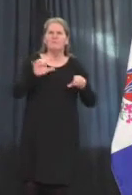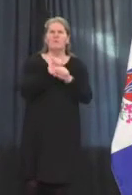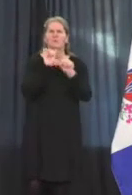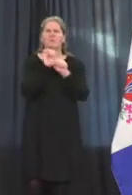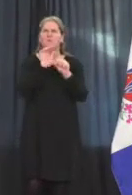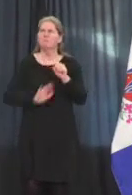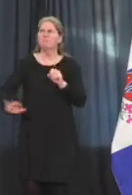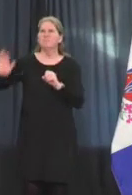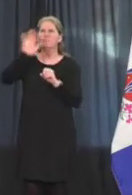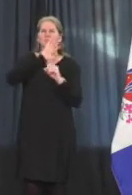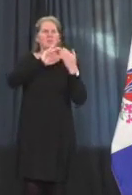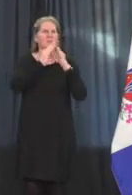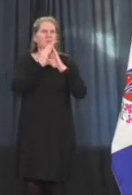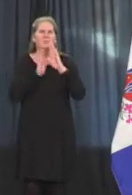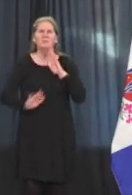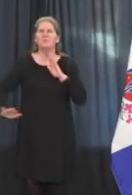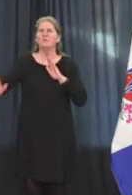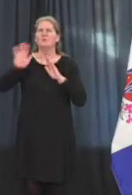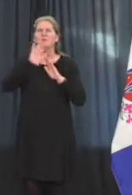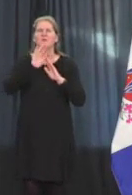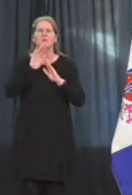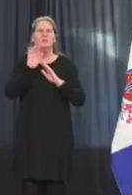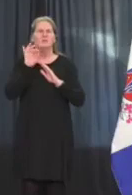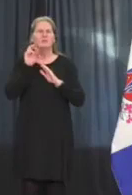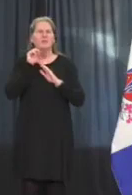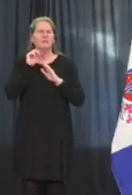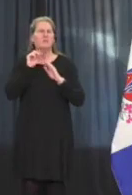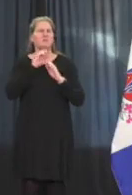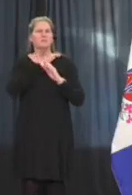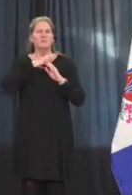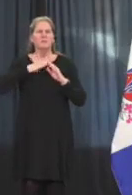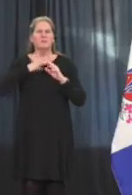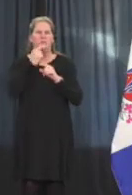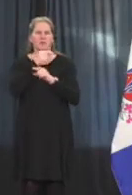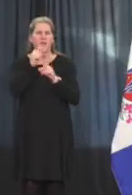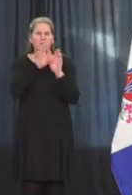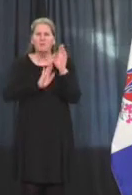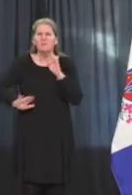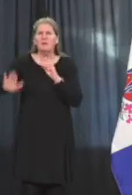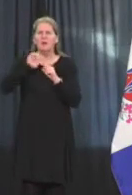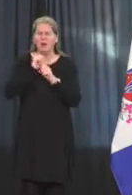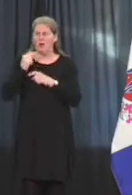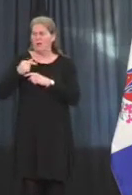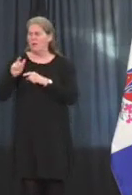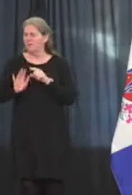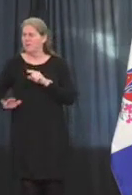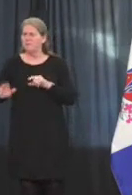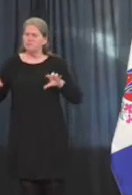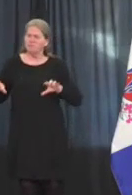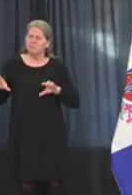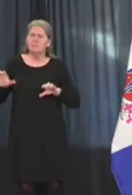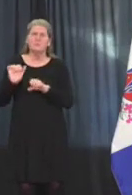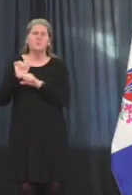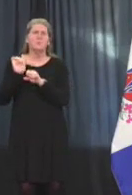ACROSS ALL OF OUR COMMUNITIES, OUR FIRST NATION AND MUNICIPAL GOVERNMENTS ACROSS OUR OWN